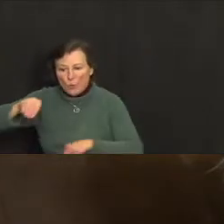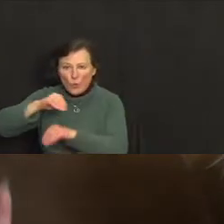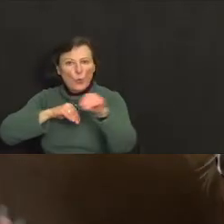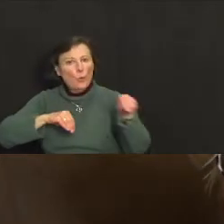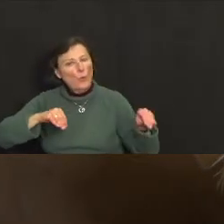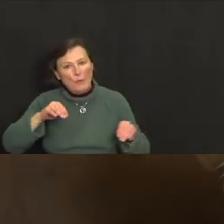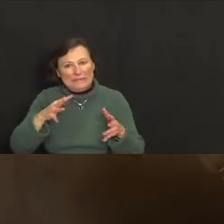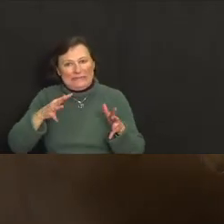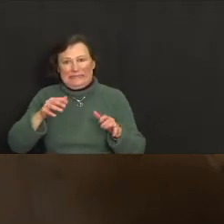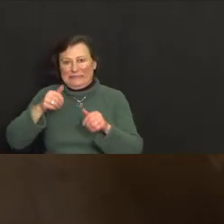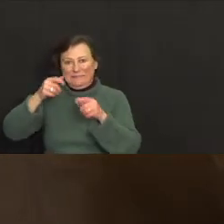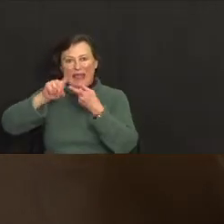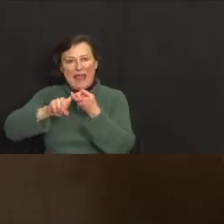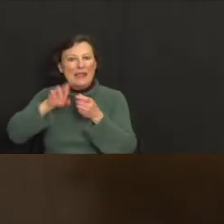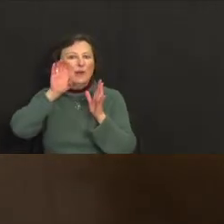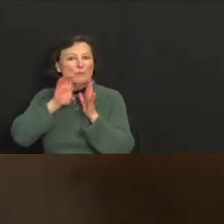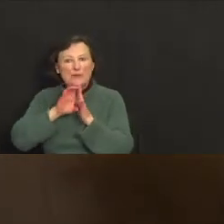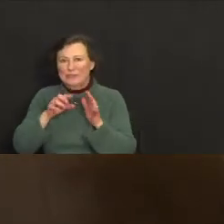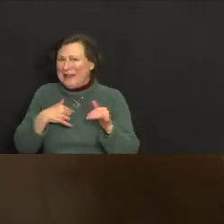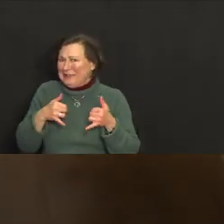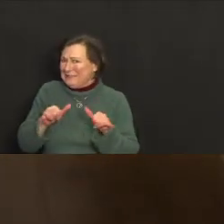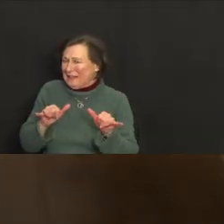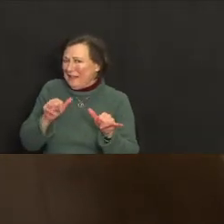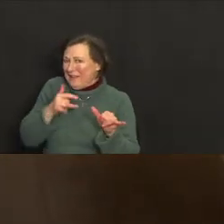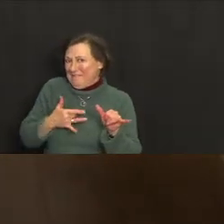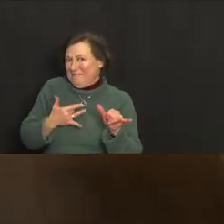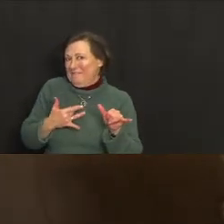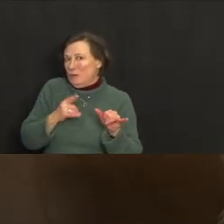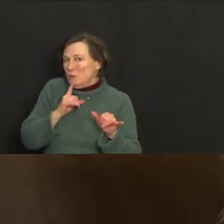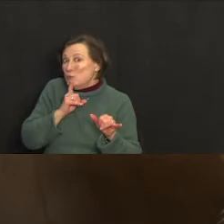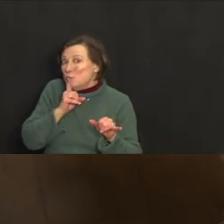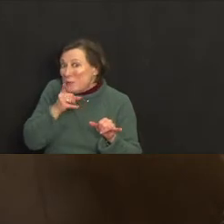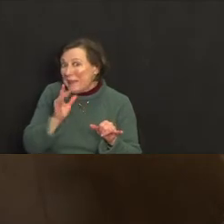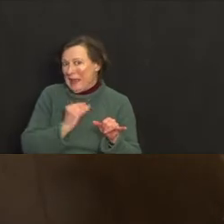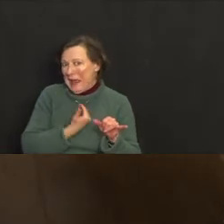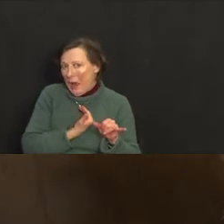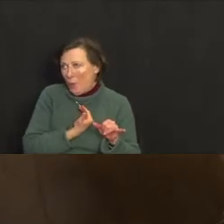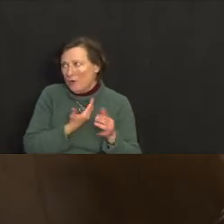pictures just because I still didn't feel like it was really ours, like we found something.